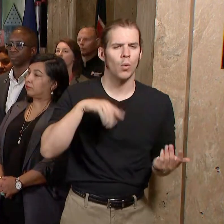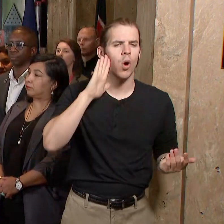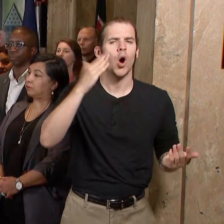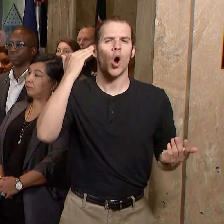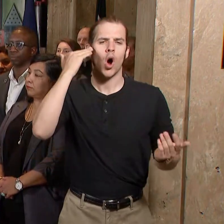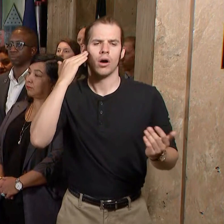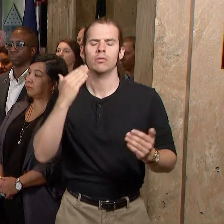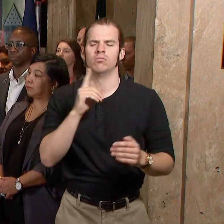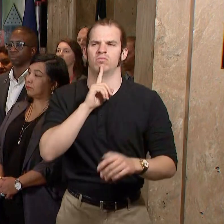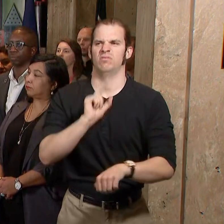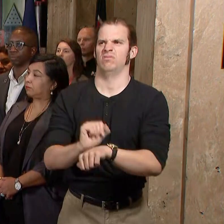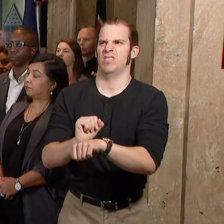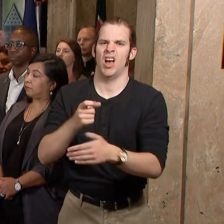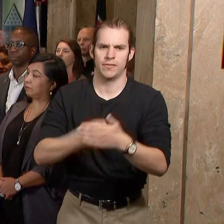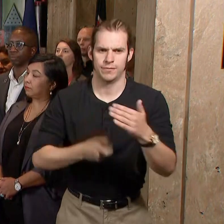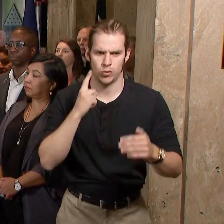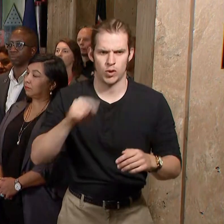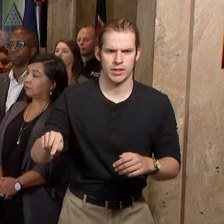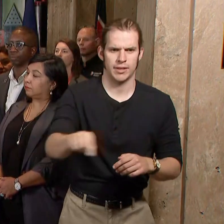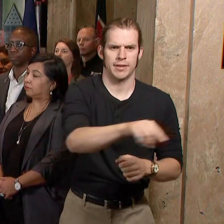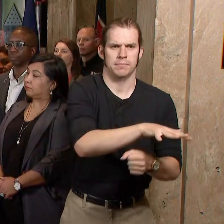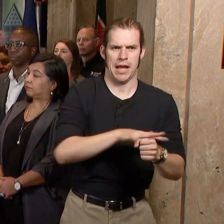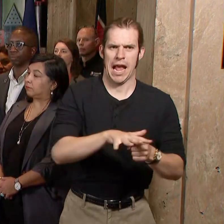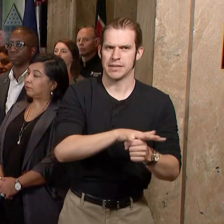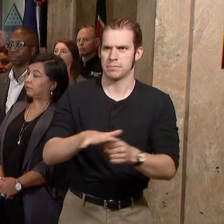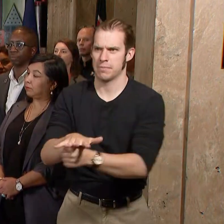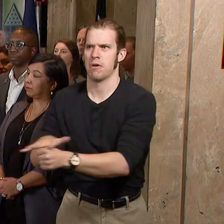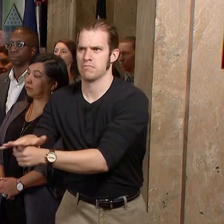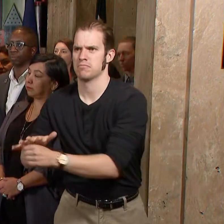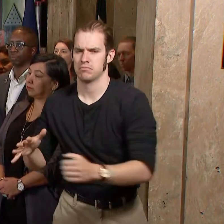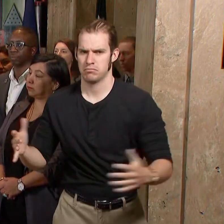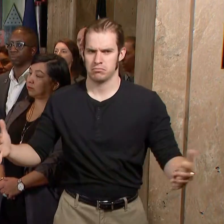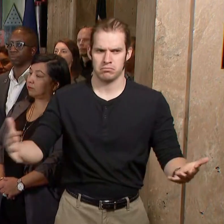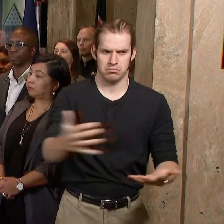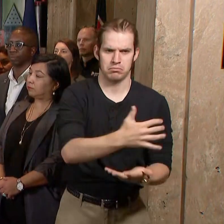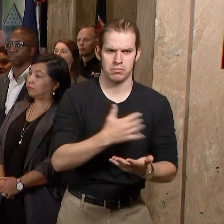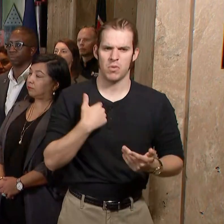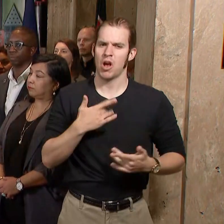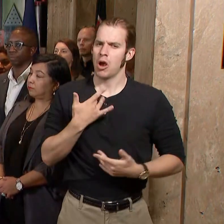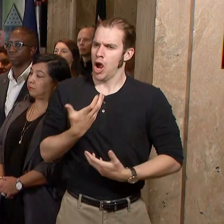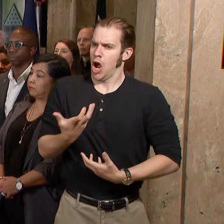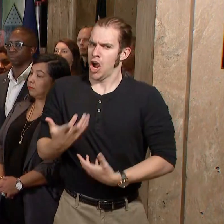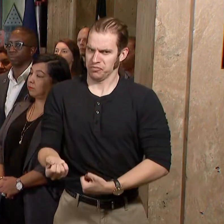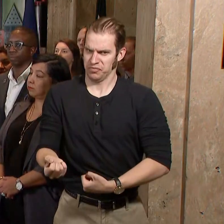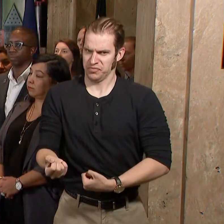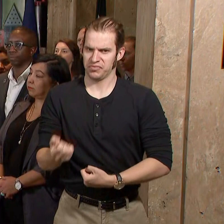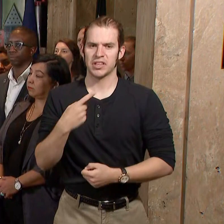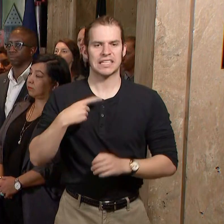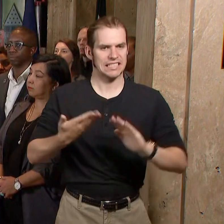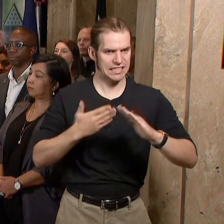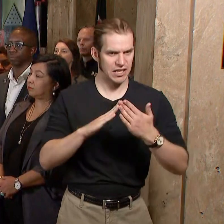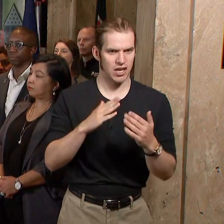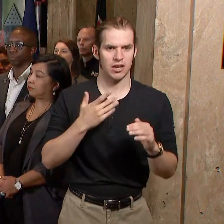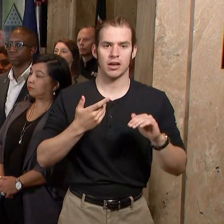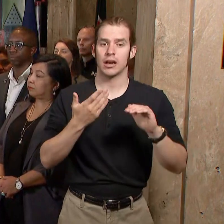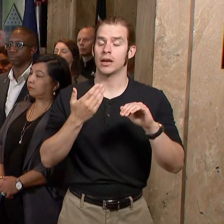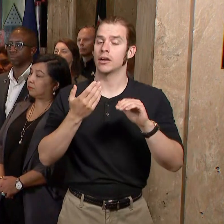But we are confident that through both our city resources, the state resource resources, private sector and foundation support,